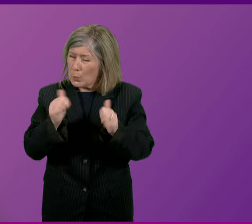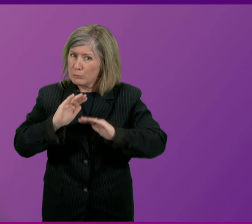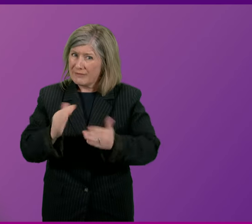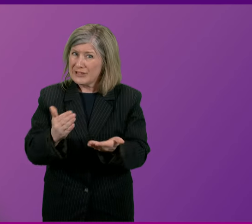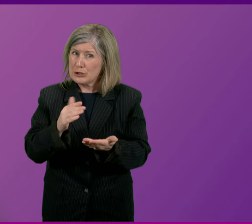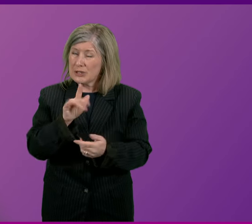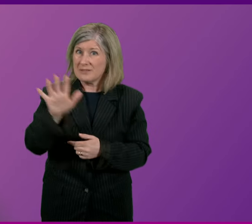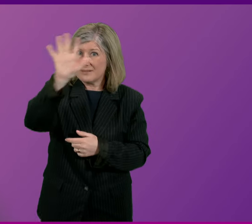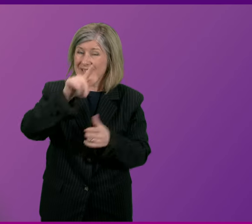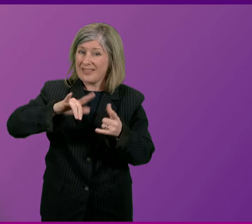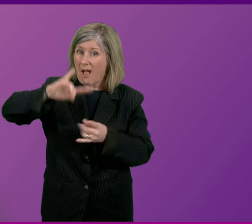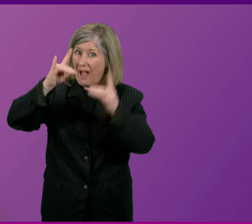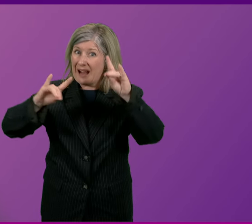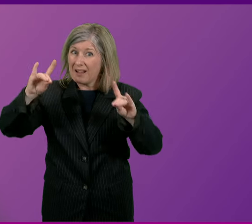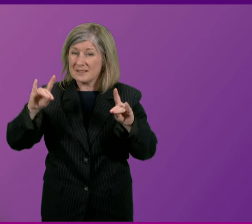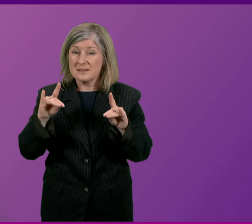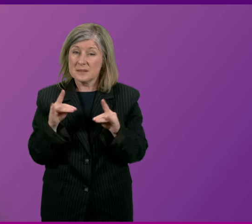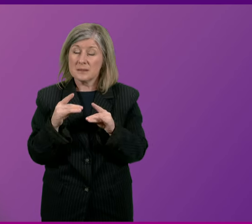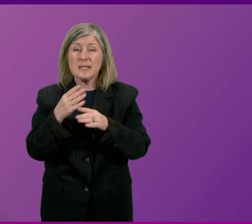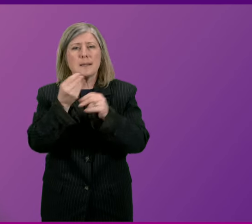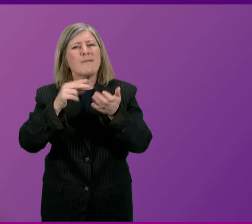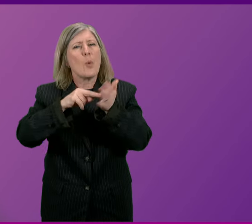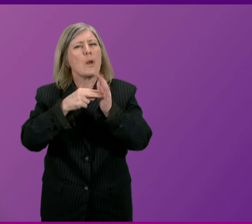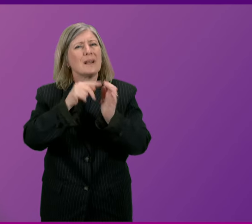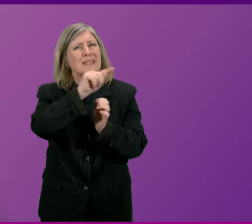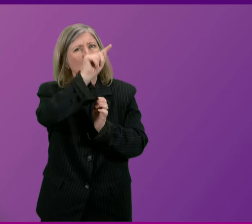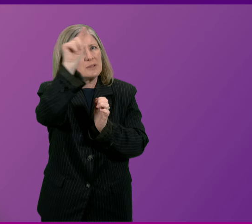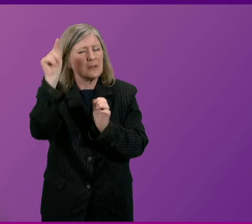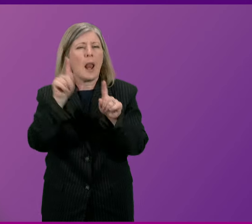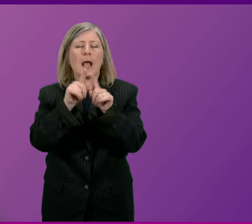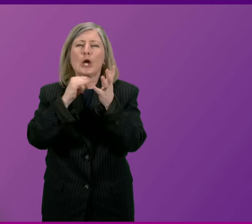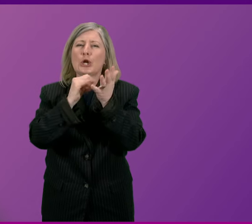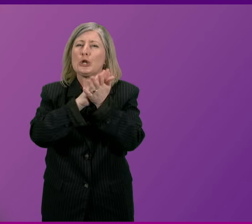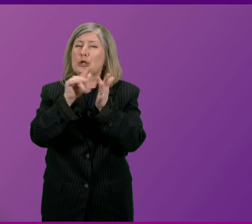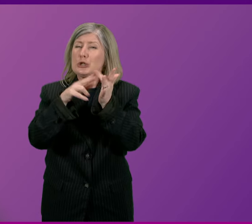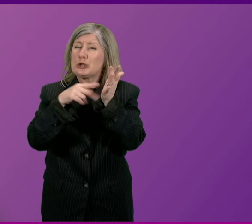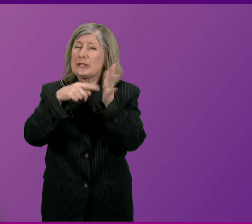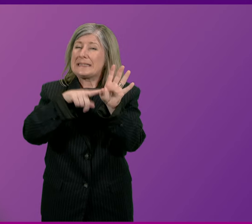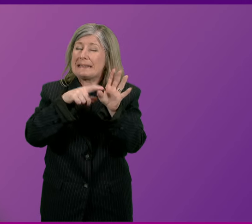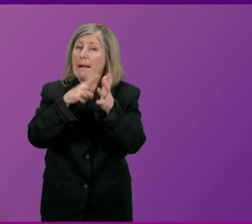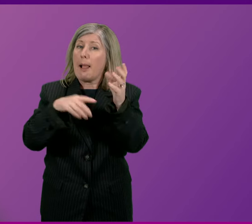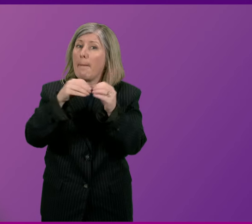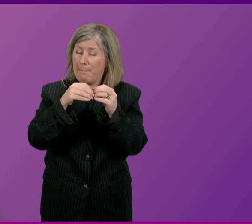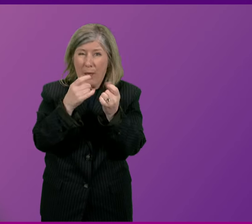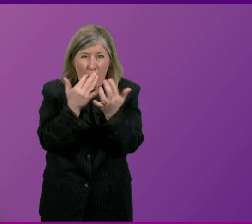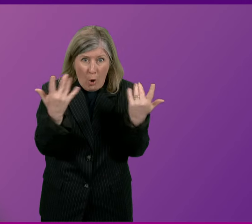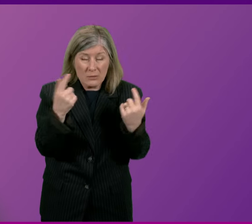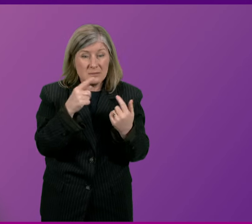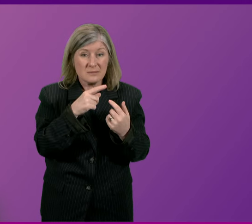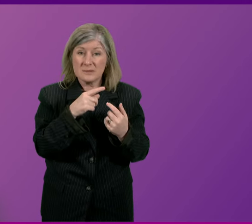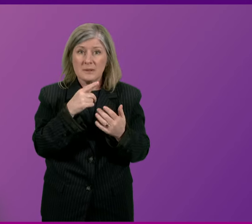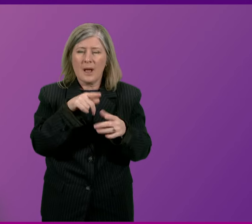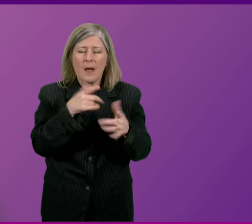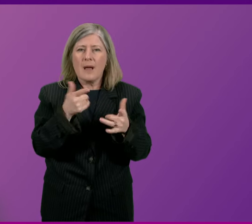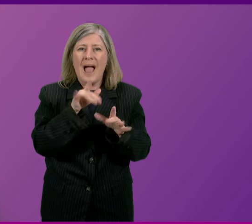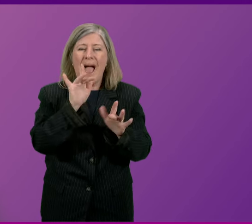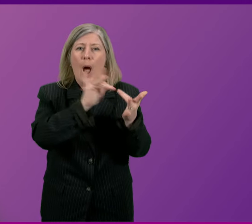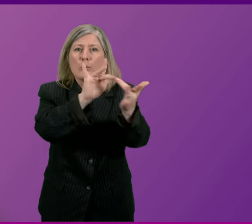which is provided by organisations such as shinty clubs. They do very good outreach work to support